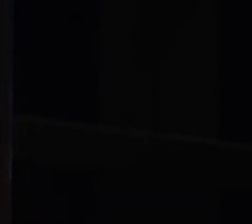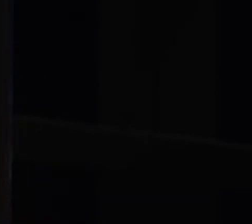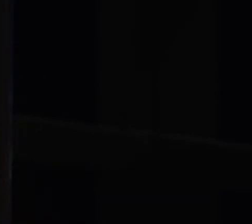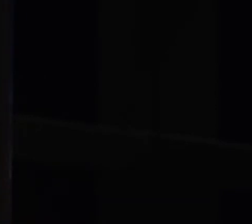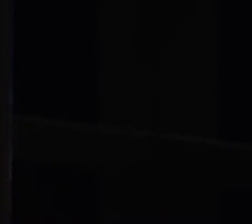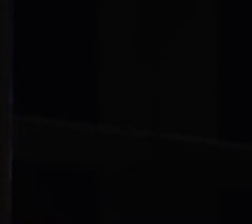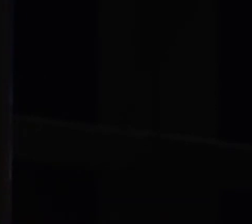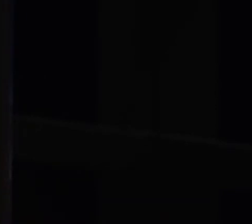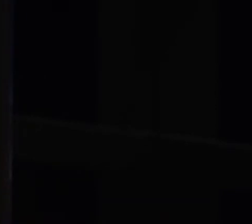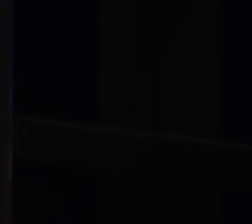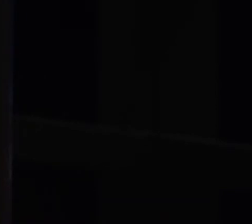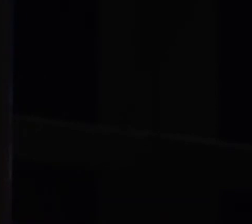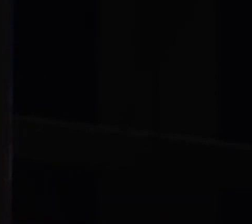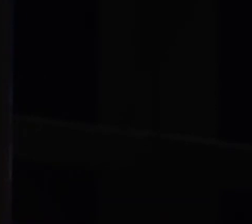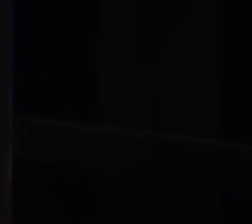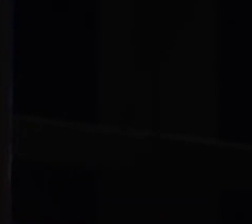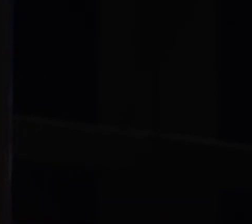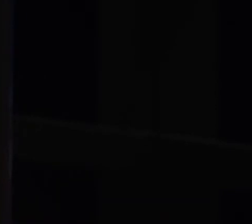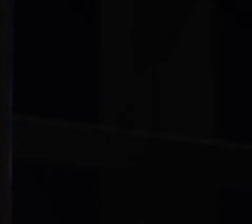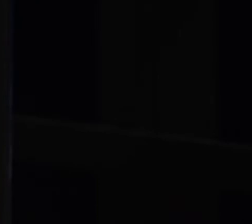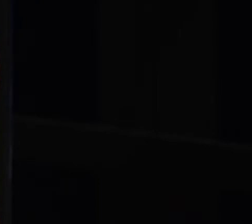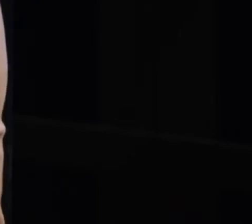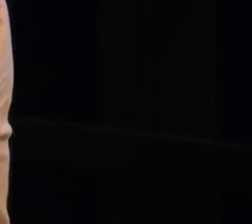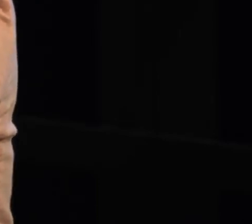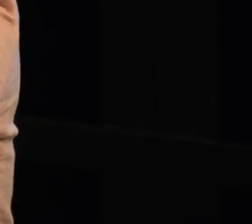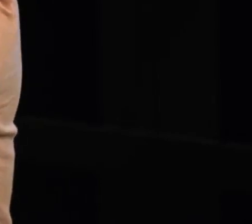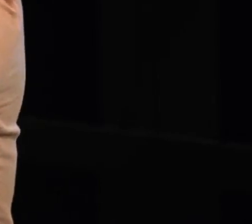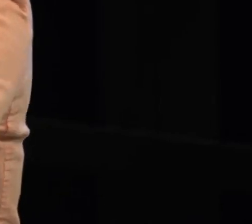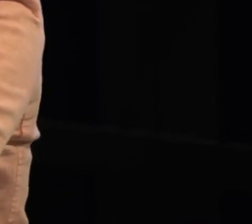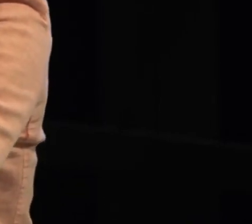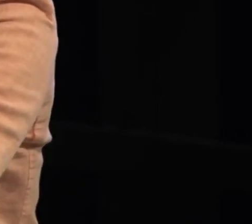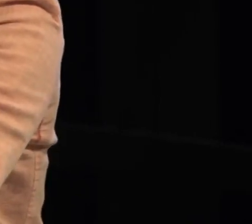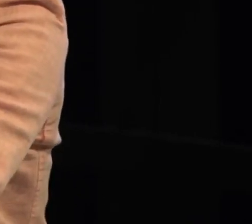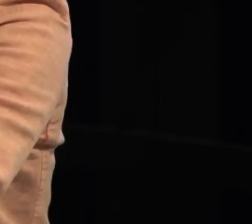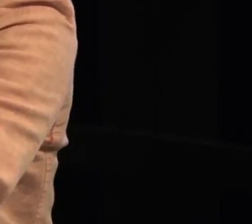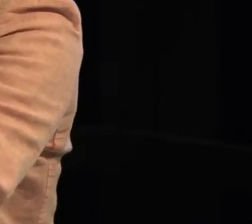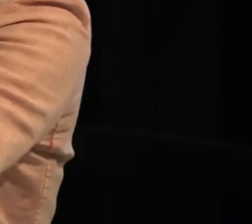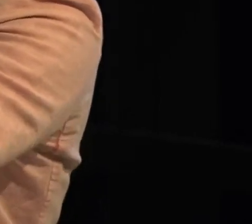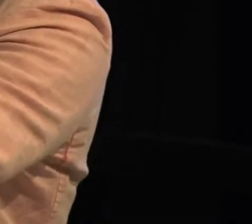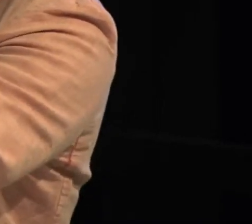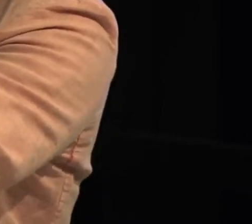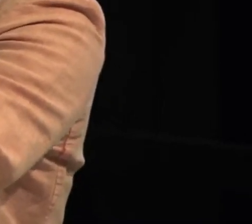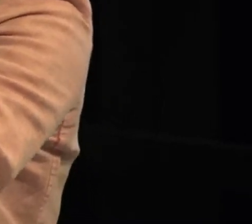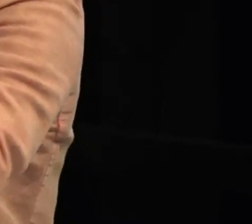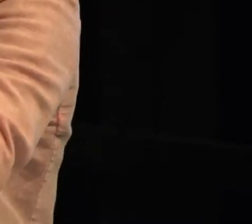more care. I just wanted to hear about those emotions of like. It's a classroom. I only teach sometimes. Like.